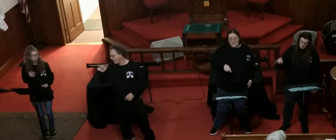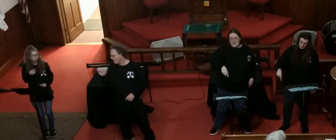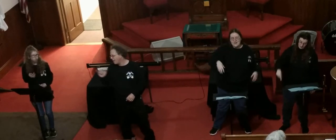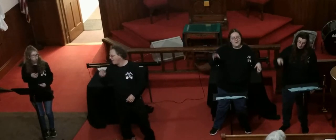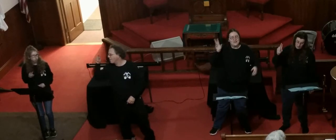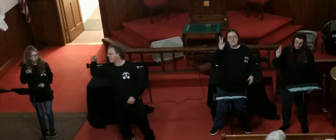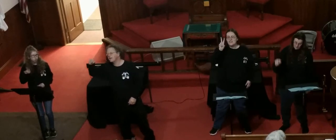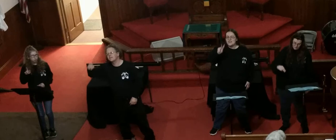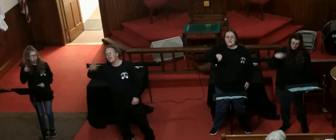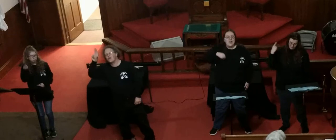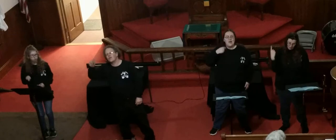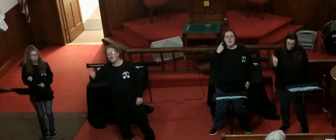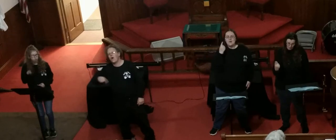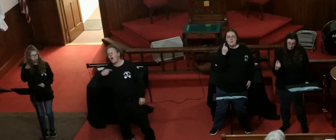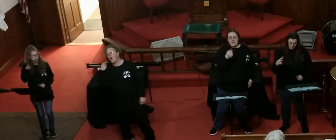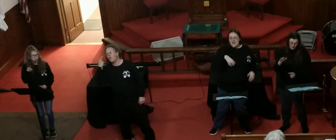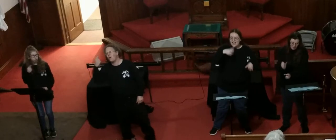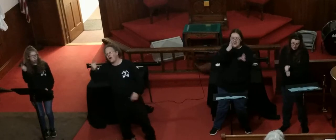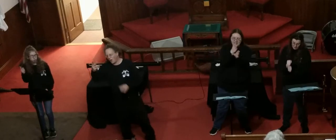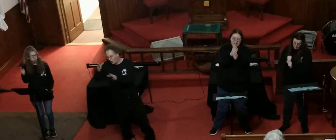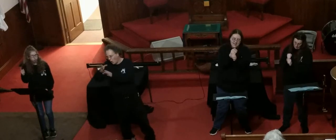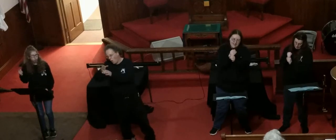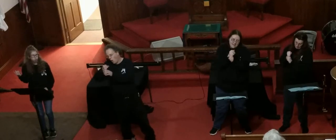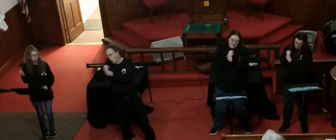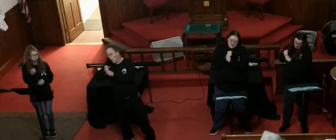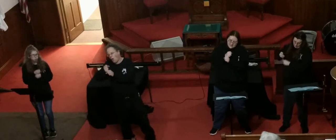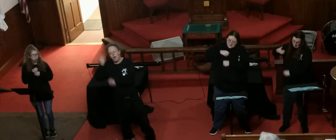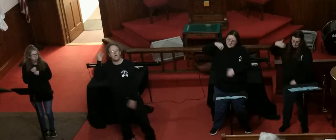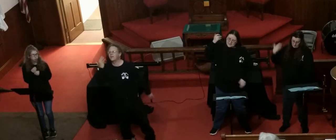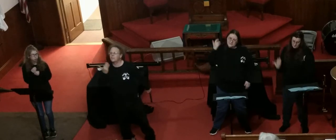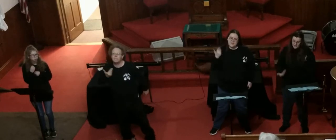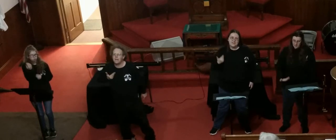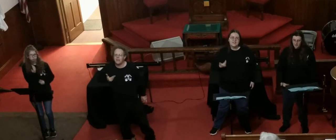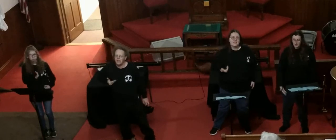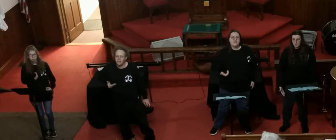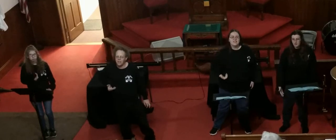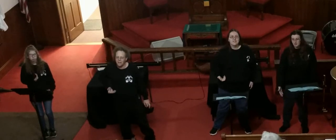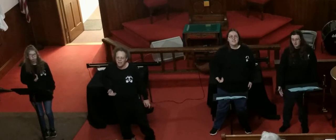There is no one holding me